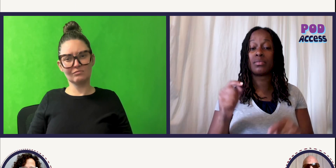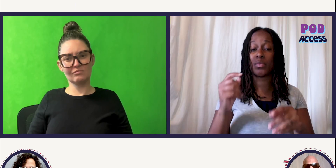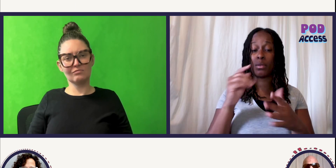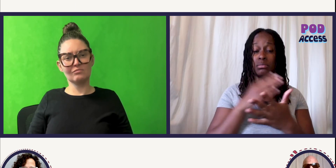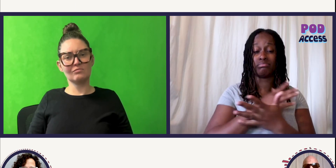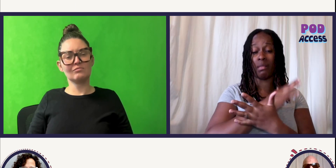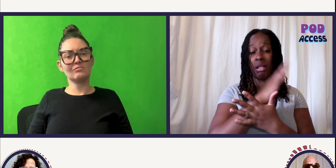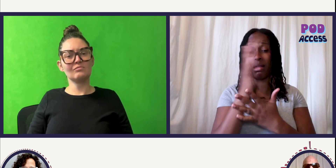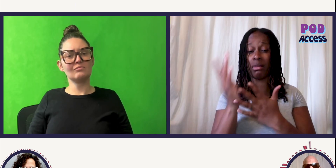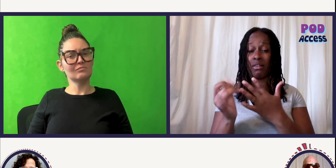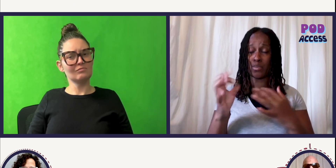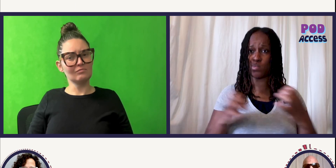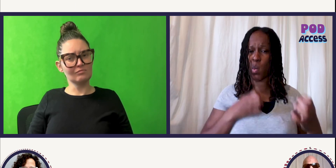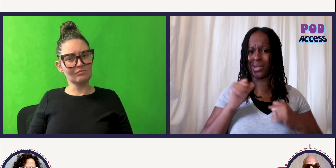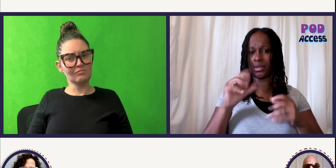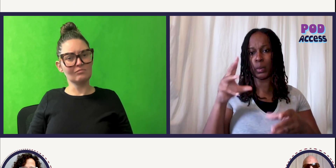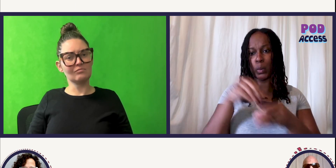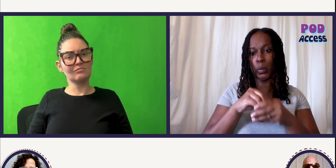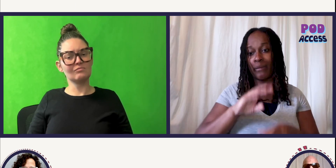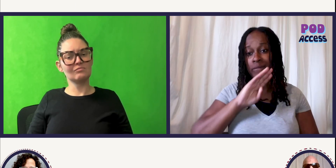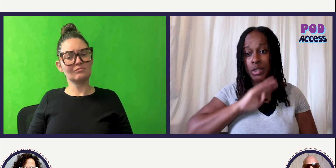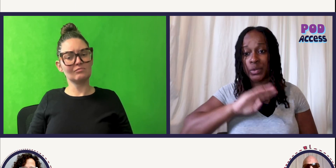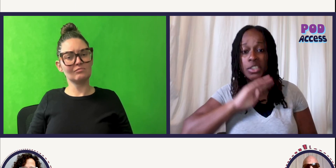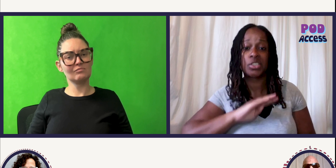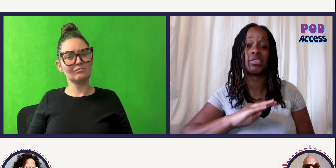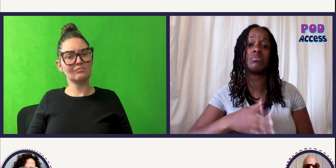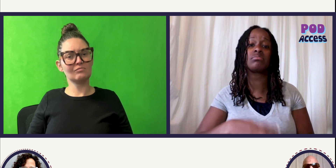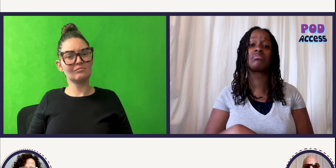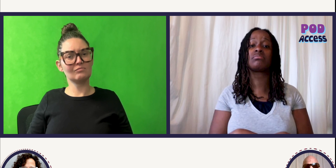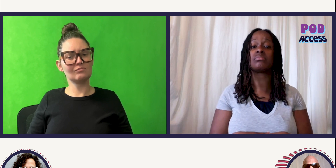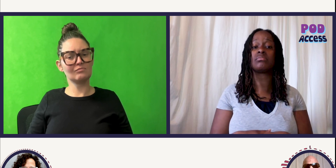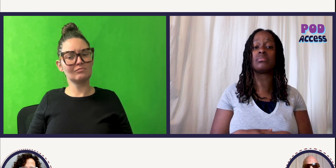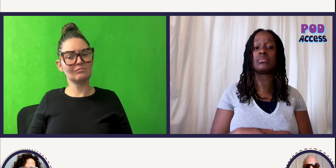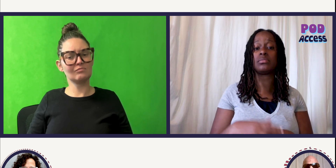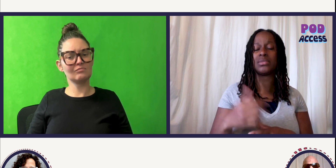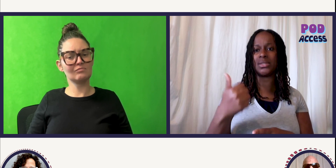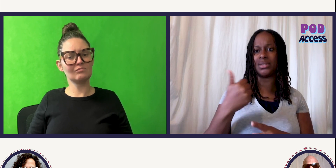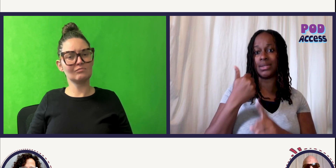The wide range of emotions can include frustration and self-doubt, but persistence will ultimately